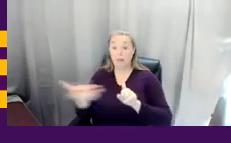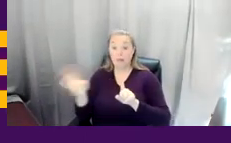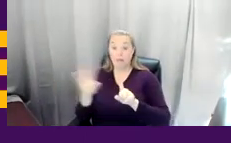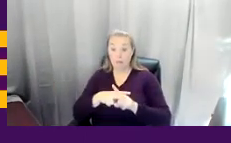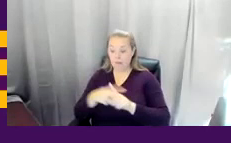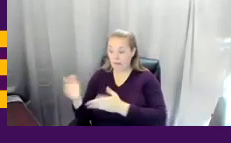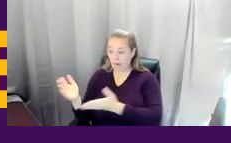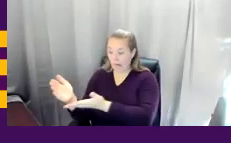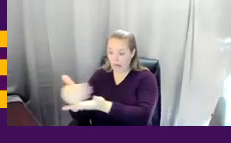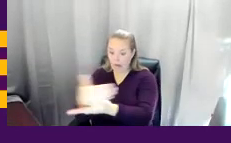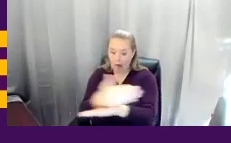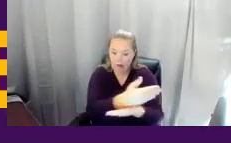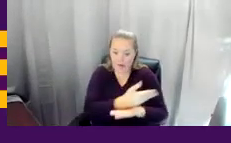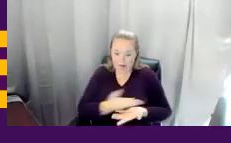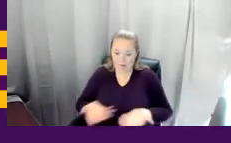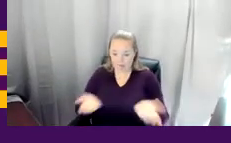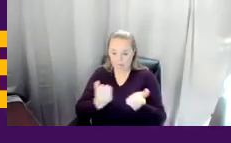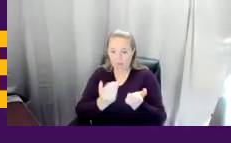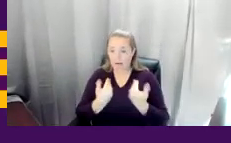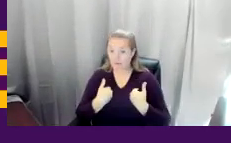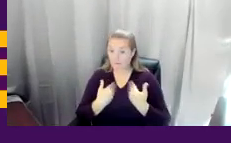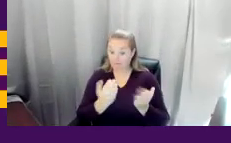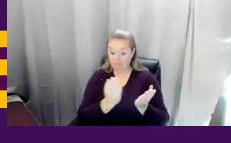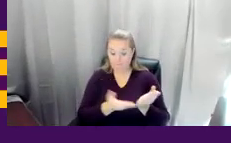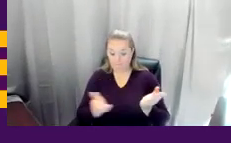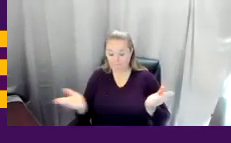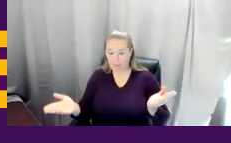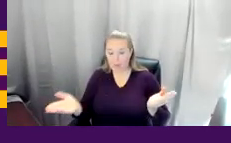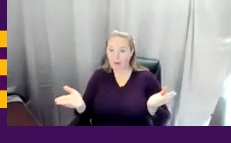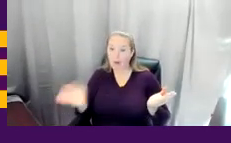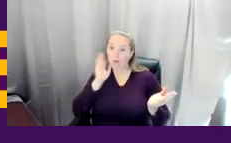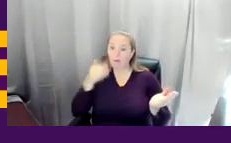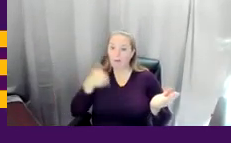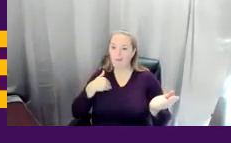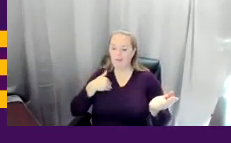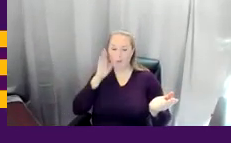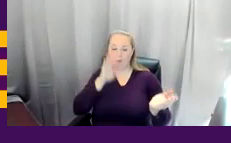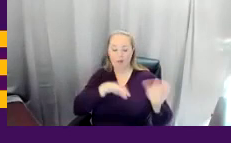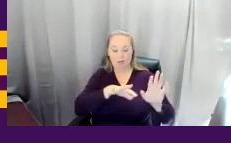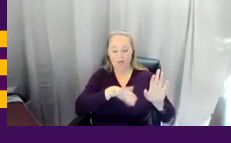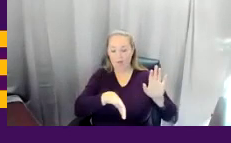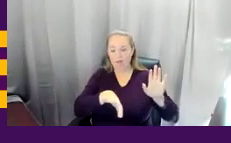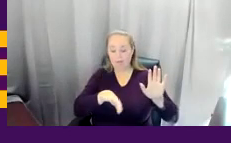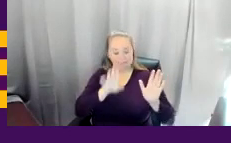WHAT VULNERABLE POPULATIONS OR RESILIENT COMMUNITIES MEANS IN THIS CONTEXT, BUT, THE GOAL ON OUR END IS, ONCE THE RFP